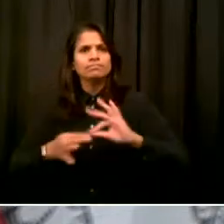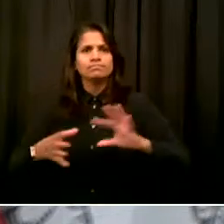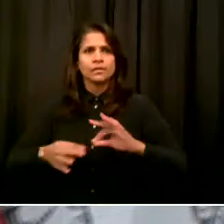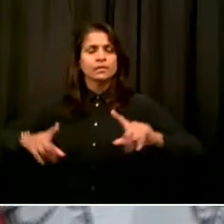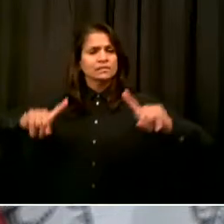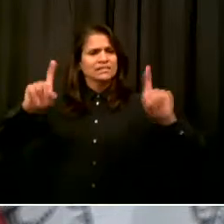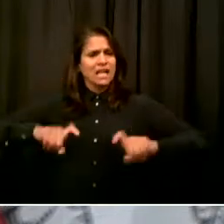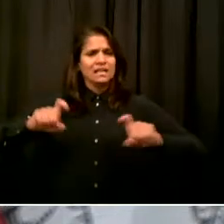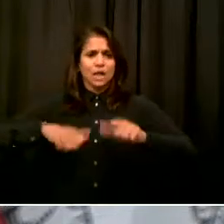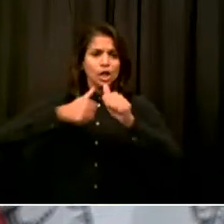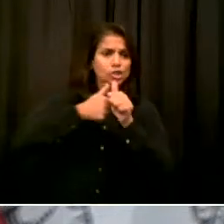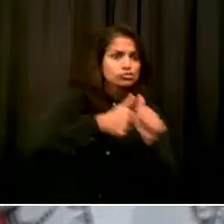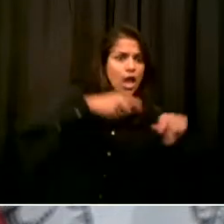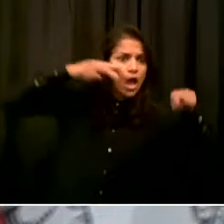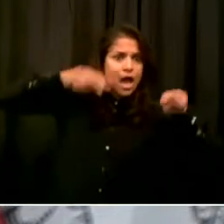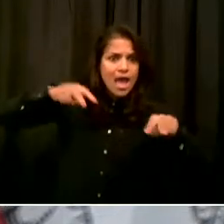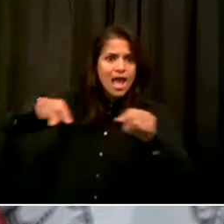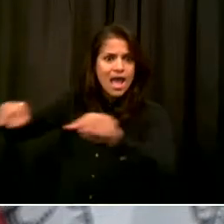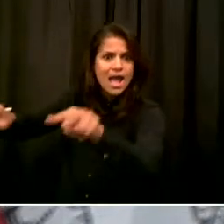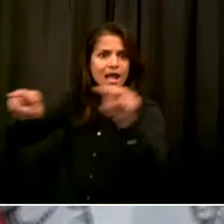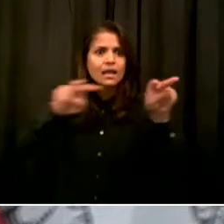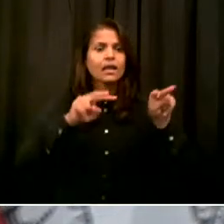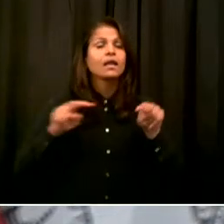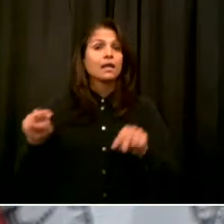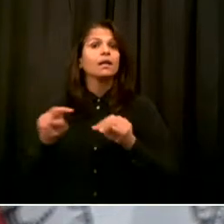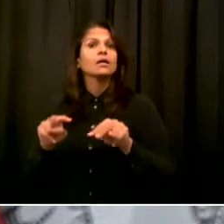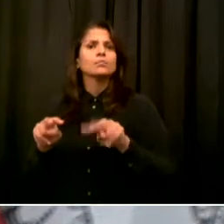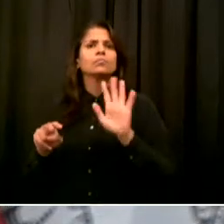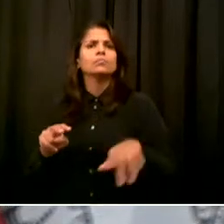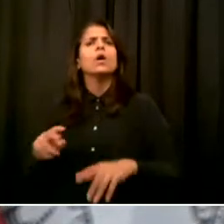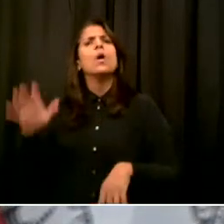WILL SUCCEED TOGETHER. THANK YOU VERY MUCH DOCTOR